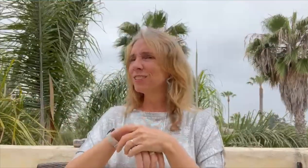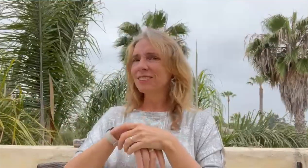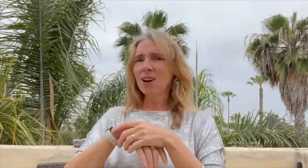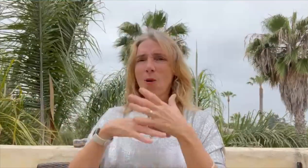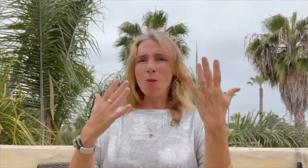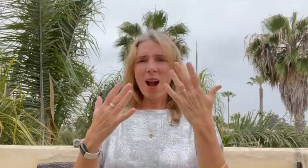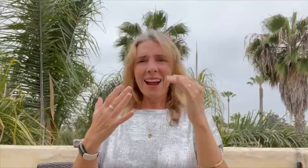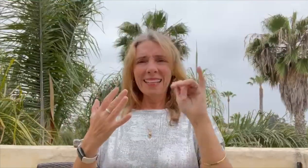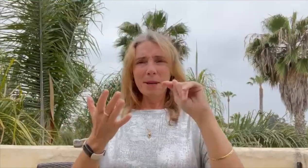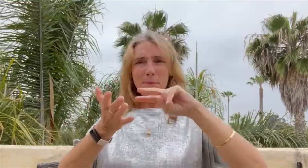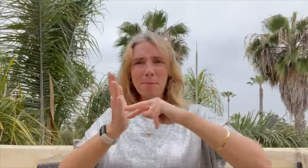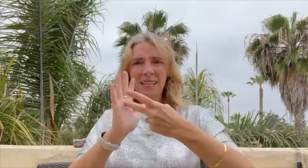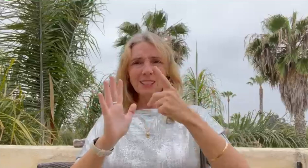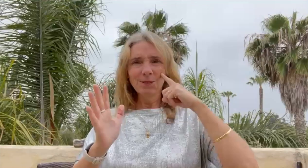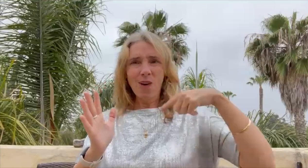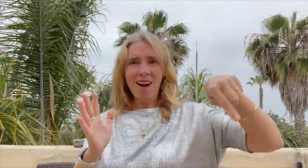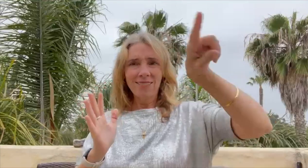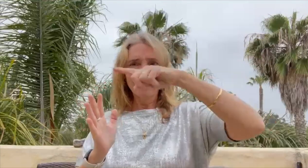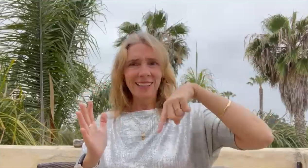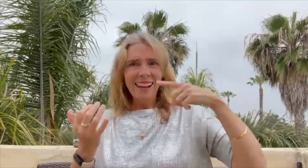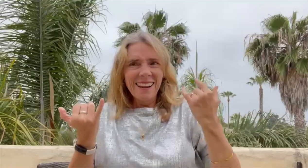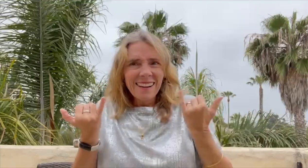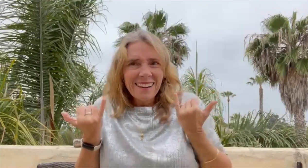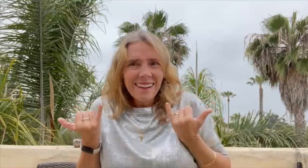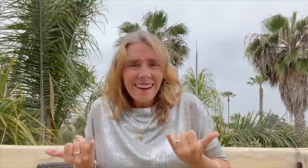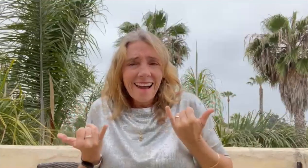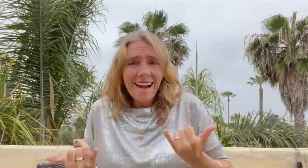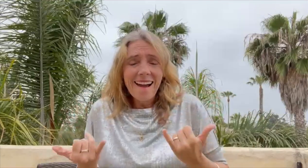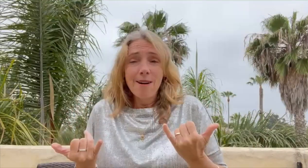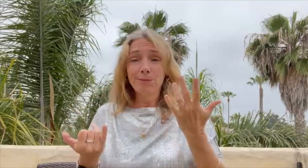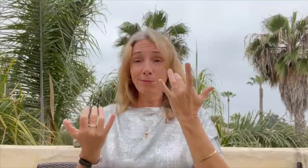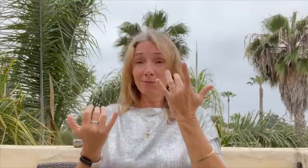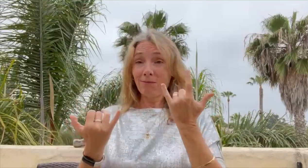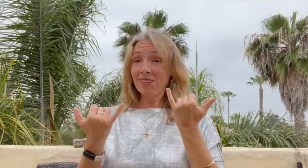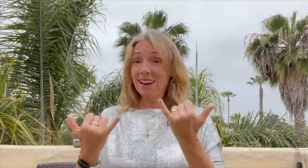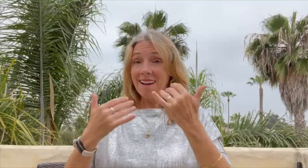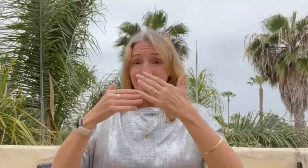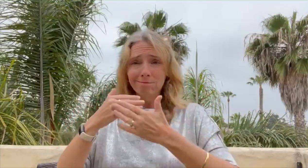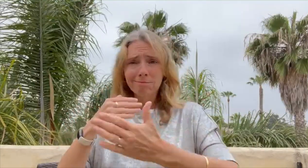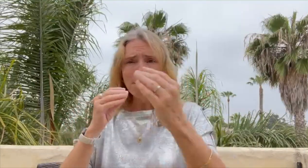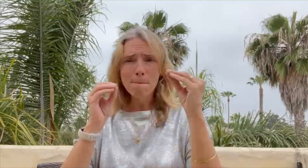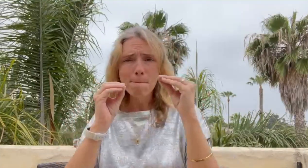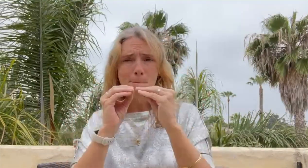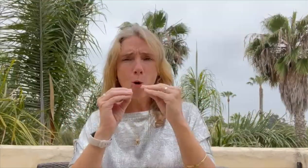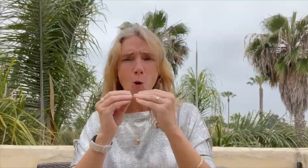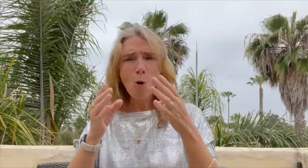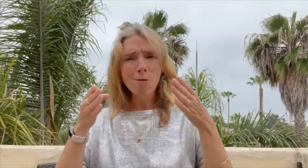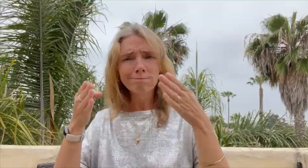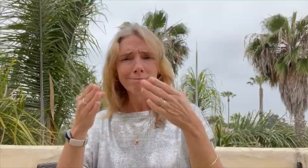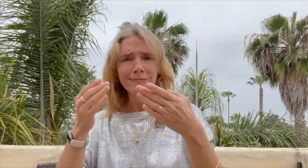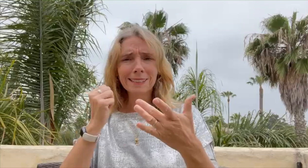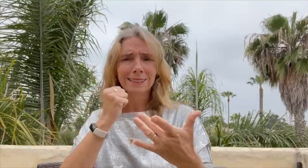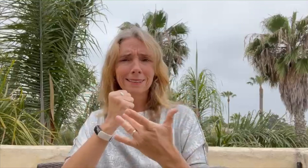You've seen the world change and what it means for all of us now. Now, moving forward,